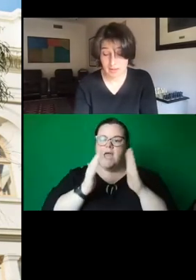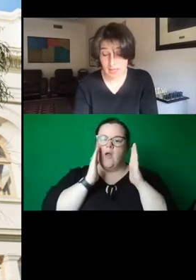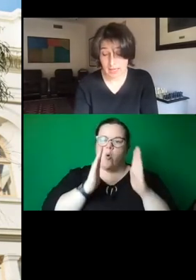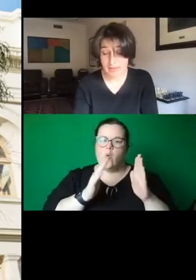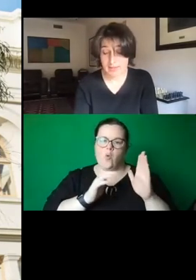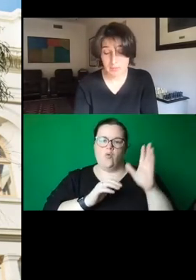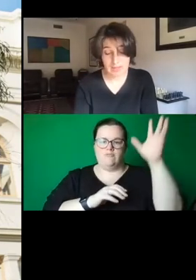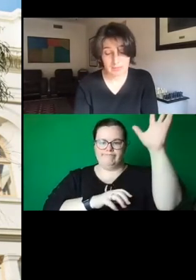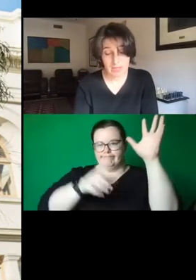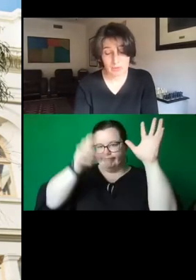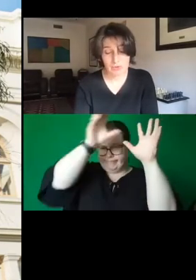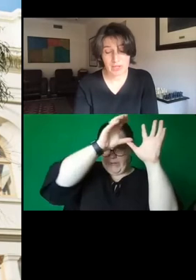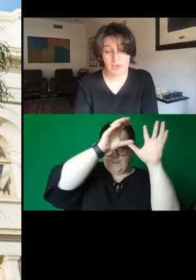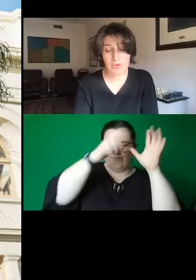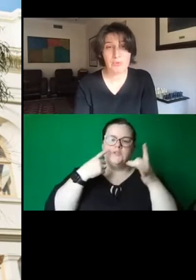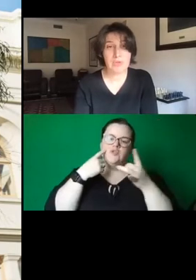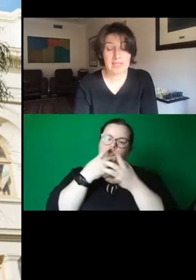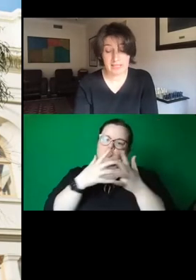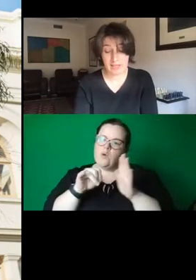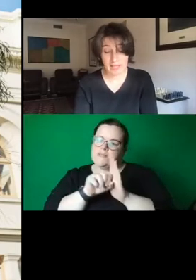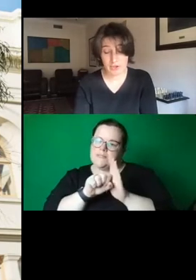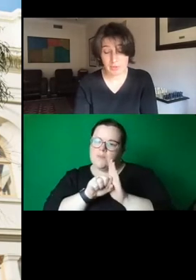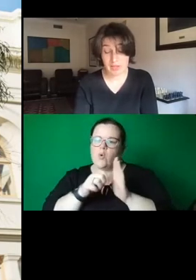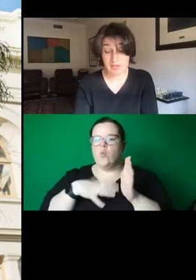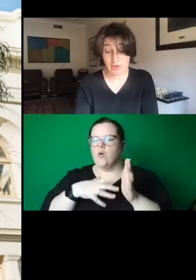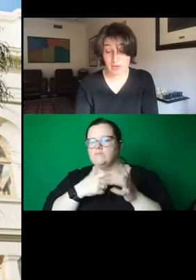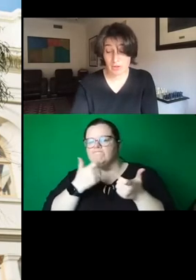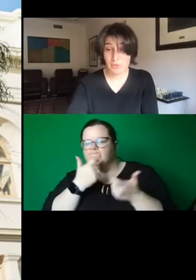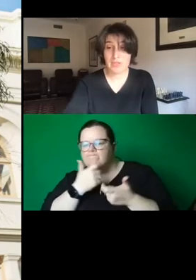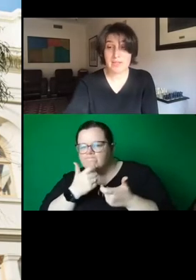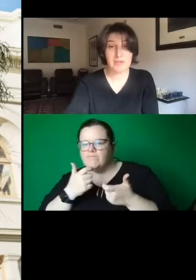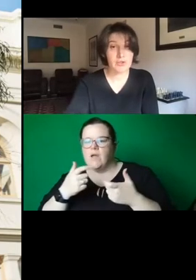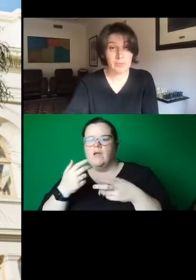and its symbolism i was trying to humorously engage the pedestrian with this serious topic